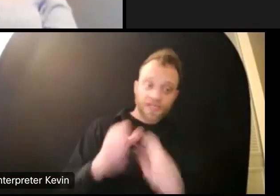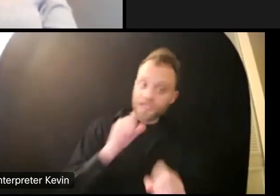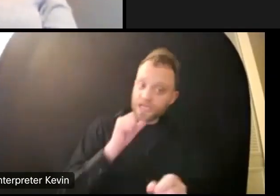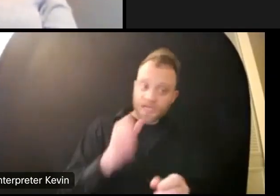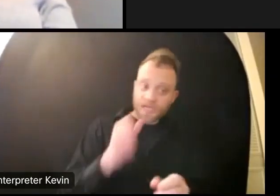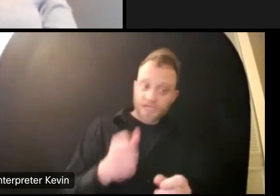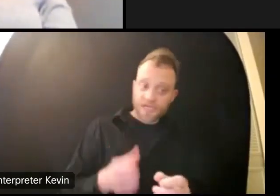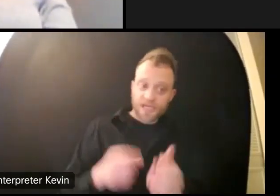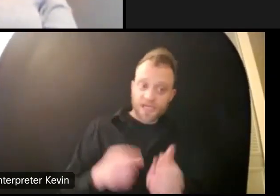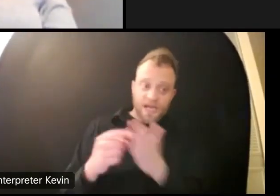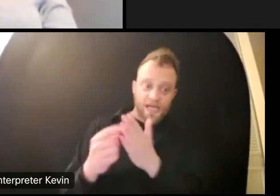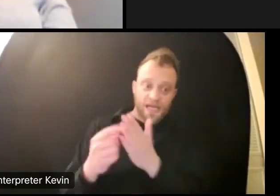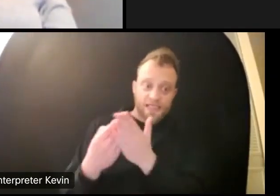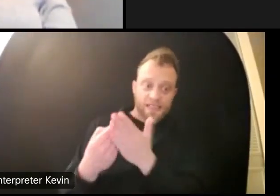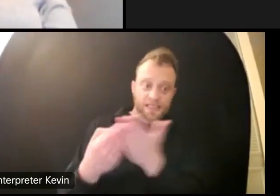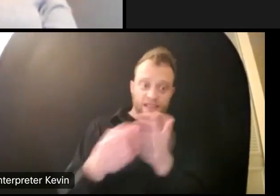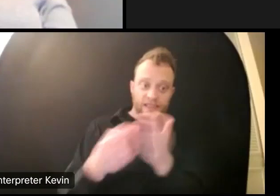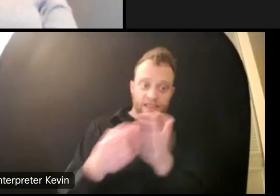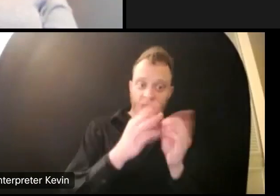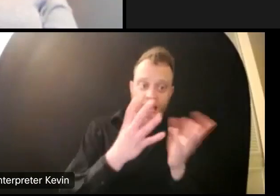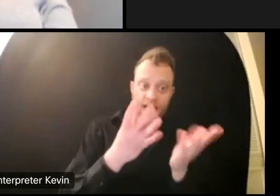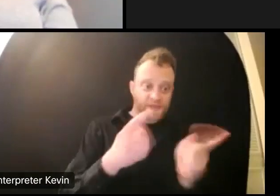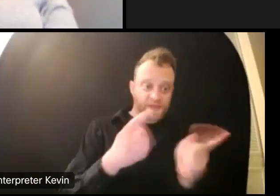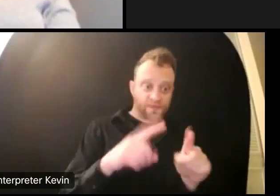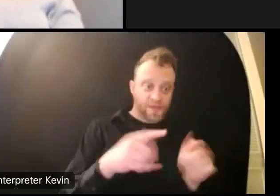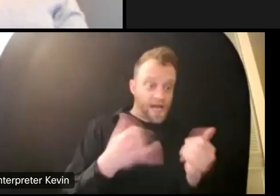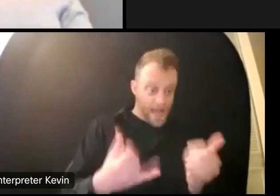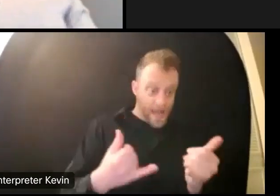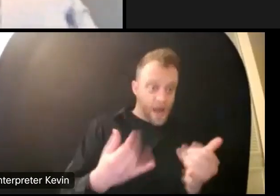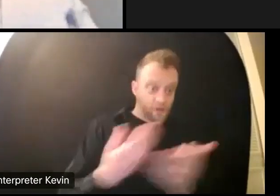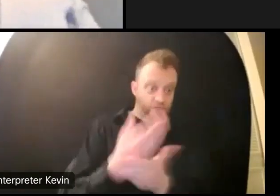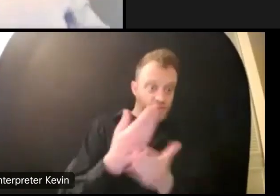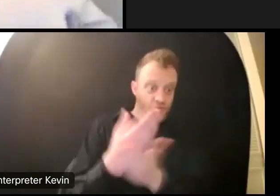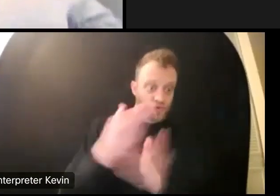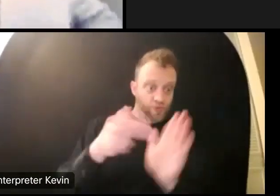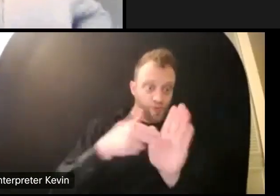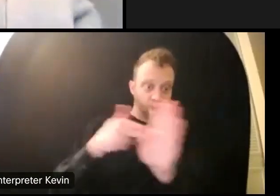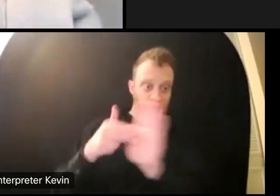until after the swearing-in. (Padro) Okay that's that's understandable.